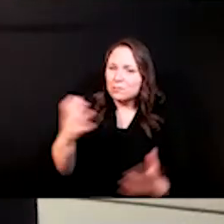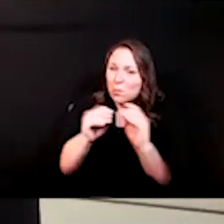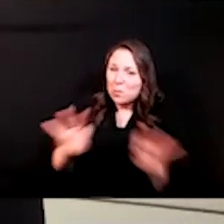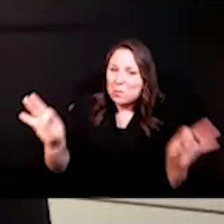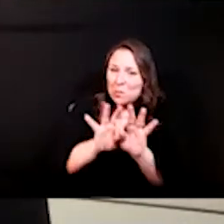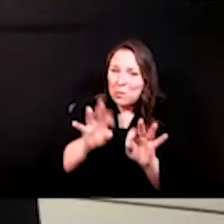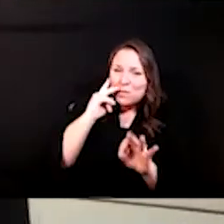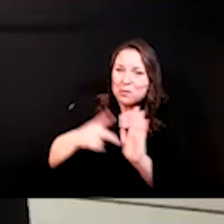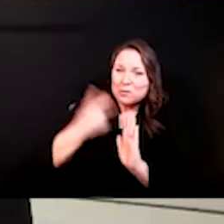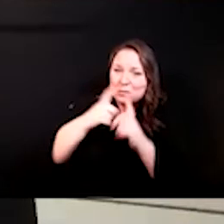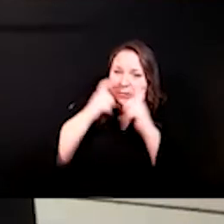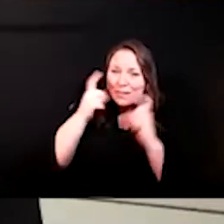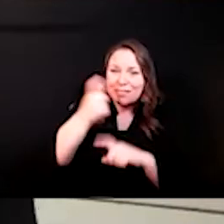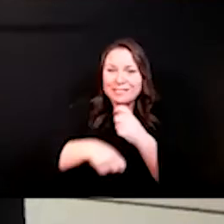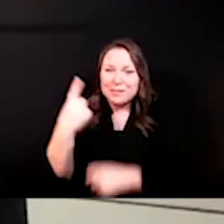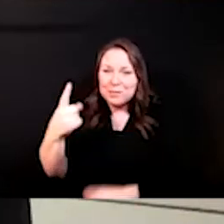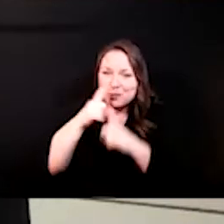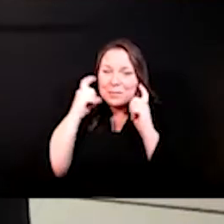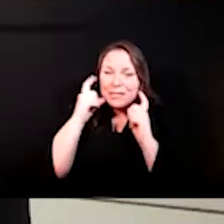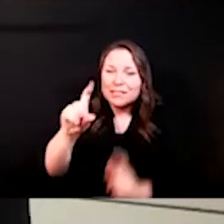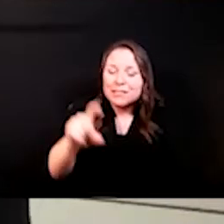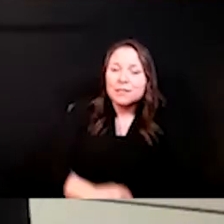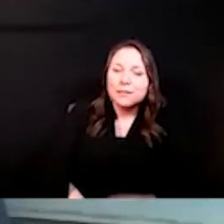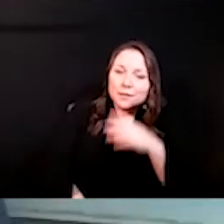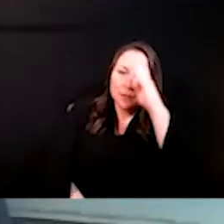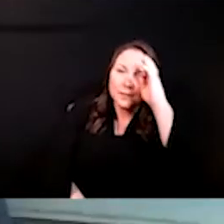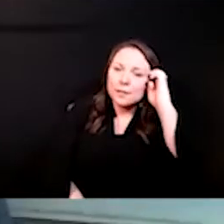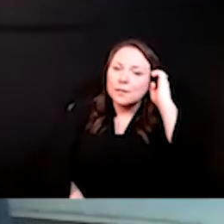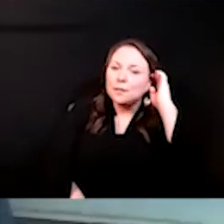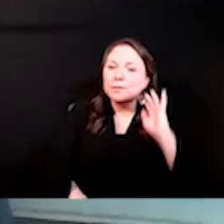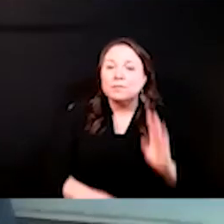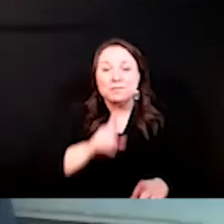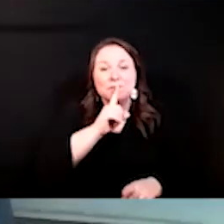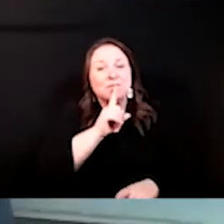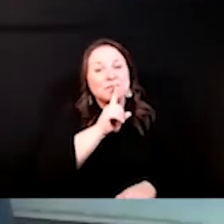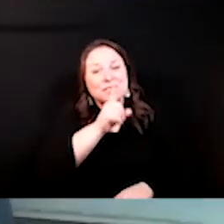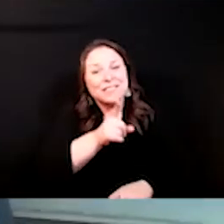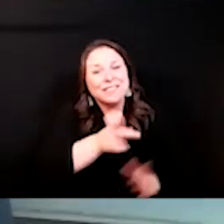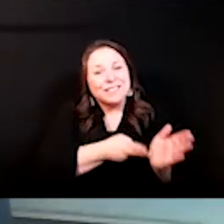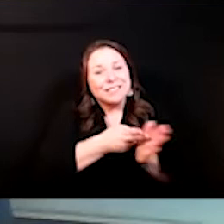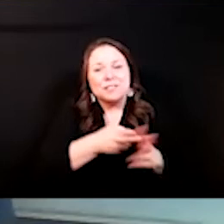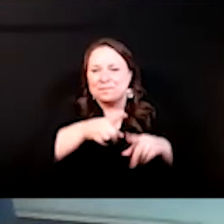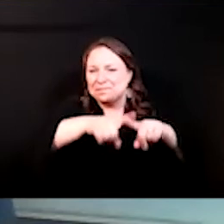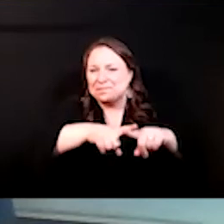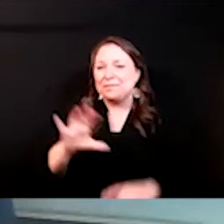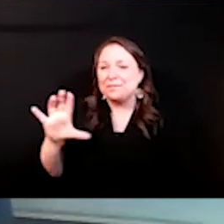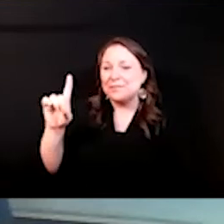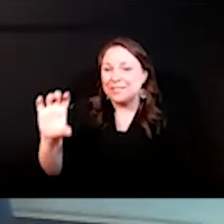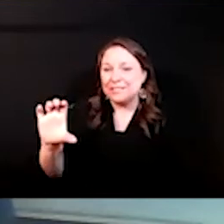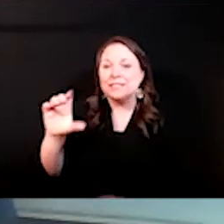DOES IT MAKE MORE SENSE NOW TO USE TWO MASKS AS OPPOSED TO JUST ONE? » IT DEPENDS. THE CDC CAME OUT